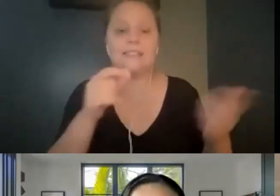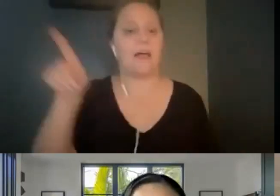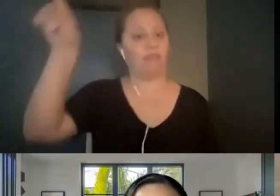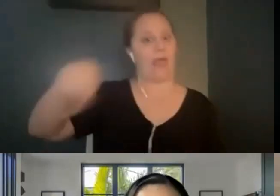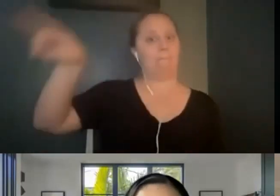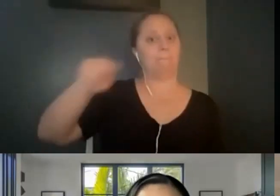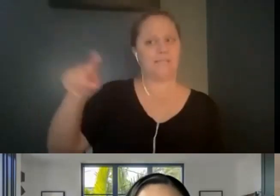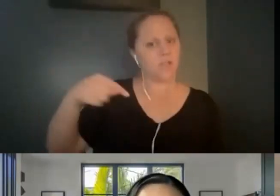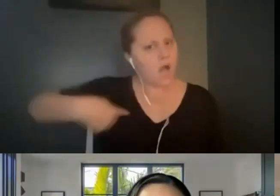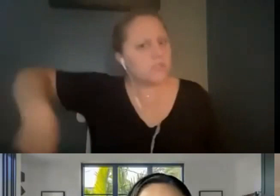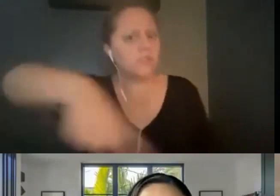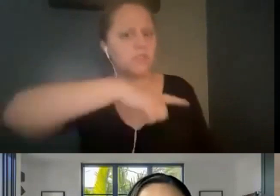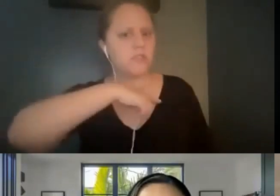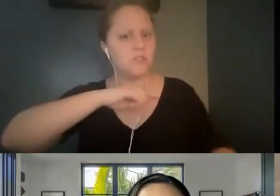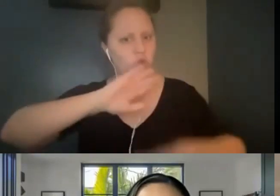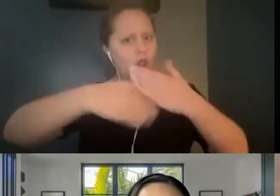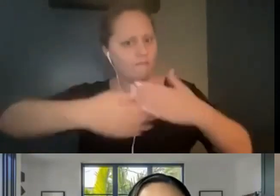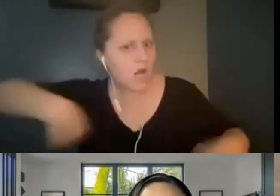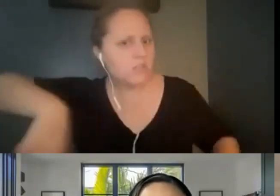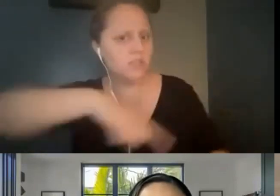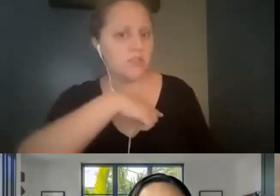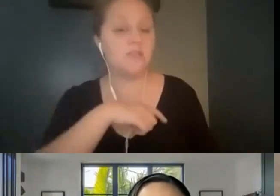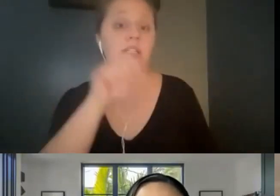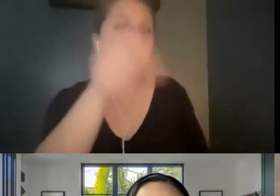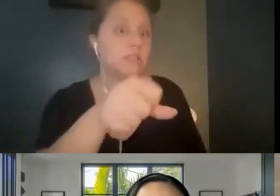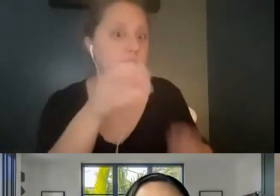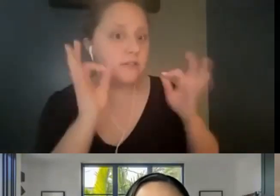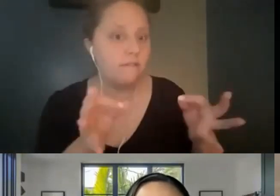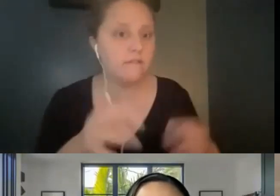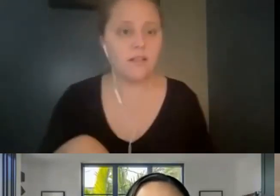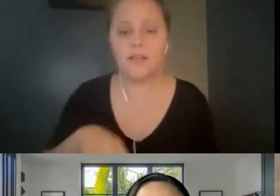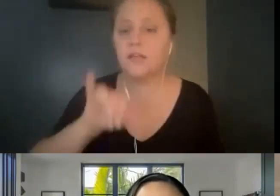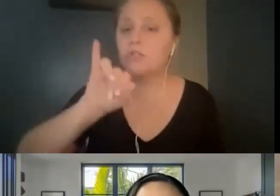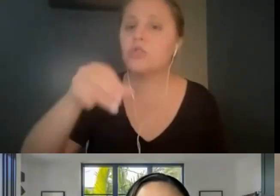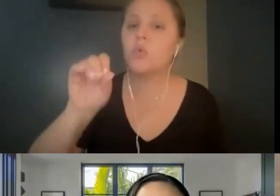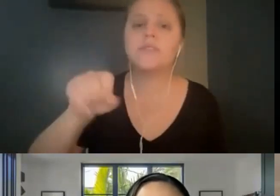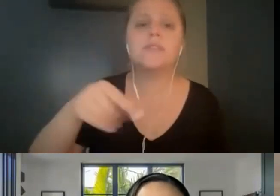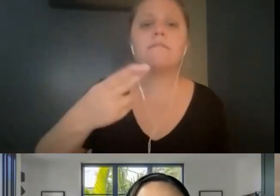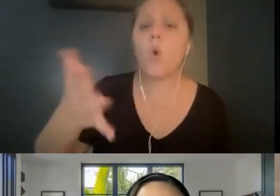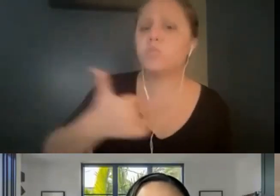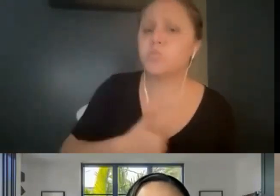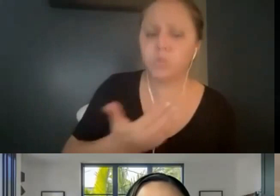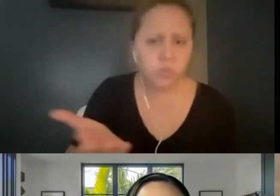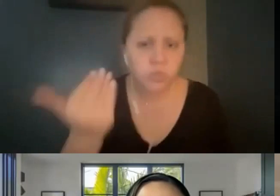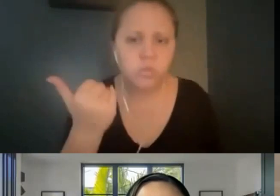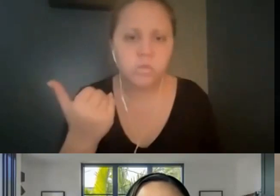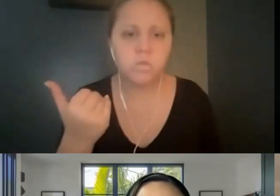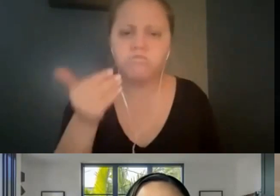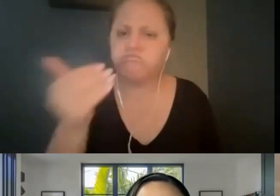Joe: And yeah, Beth: Absolutely I'm sorry, go ahead Joe. No go ahead.